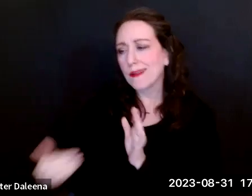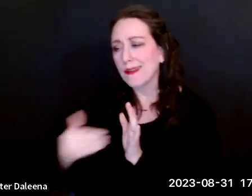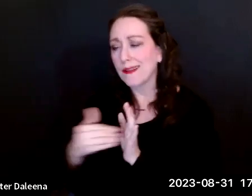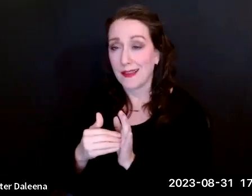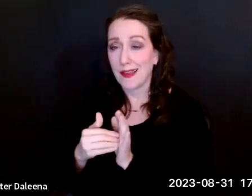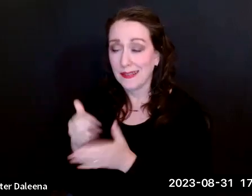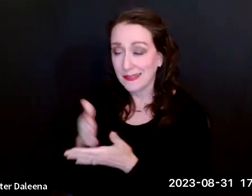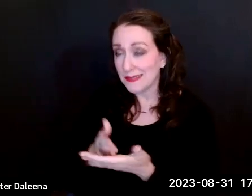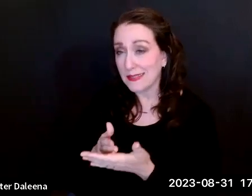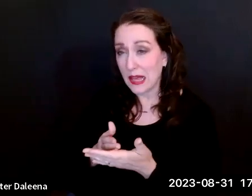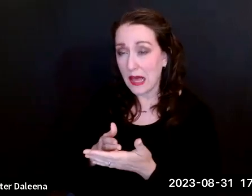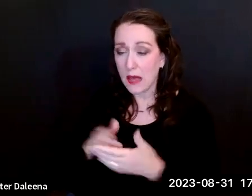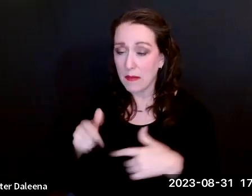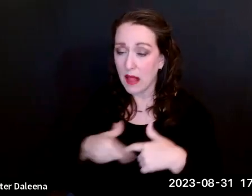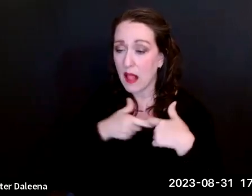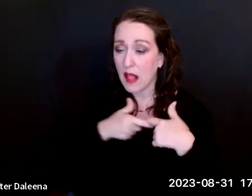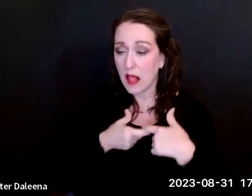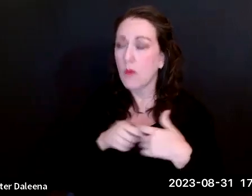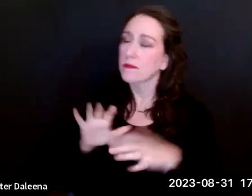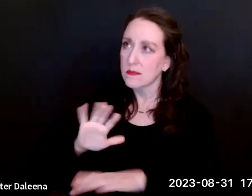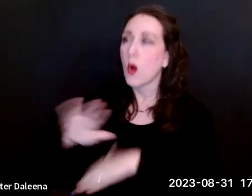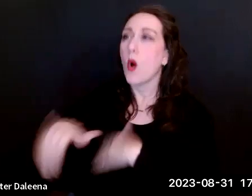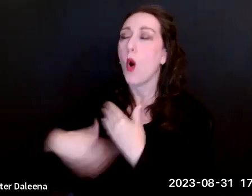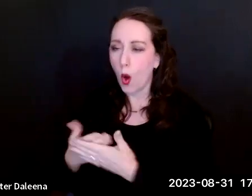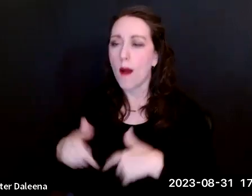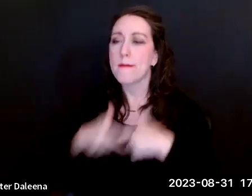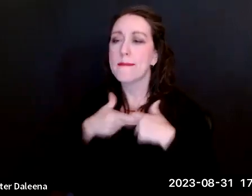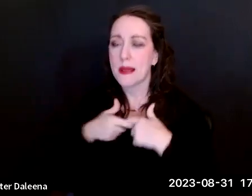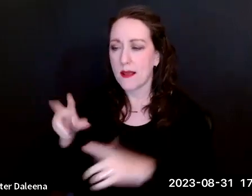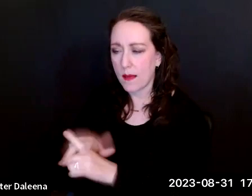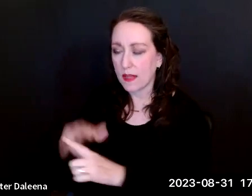um some of the pending all of the pending applications that have been sitting in the queue